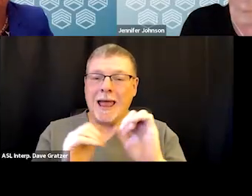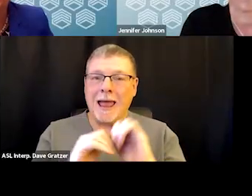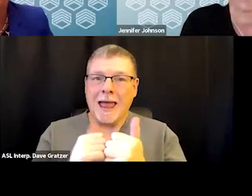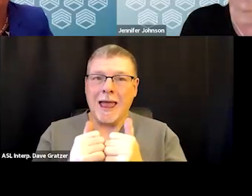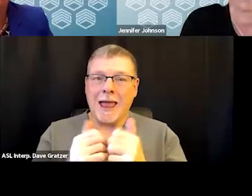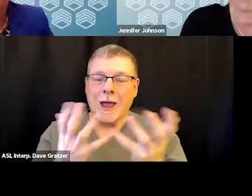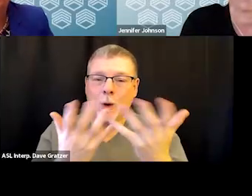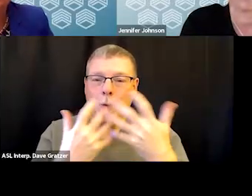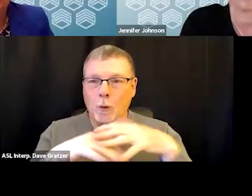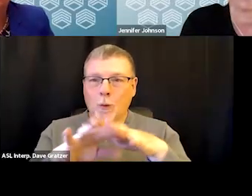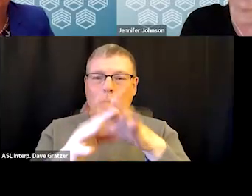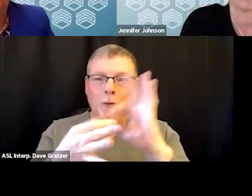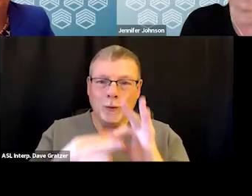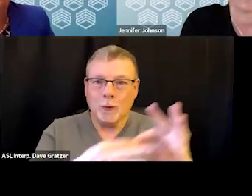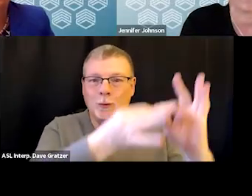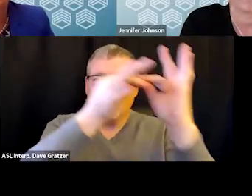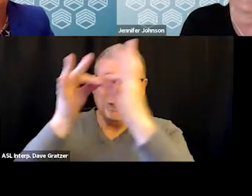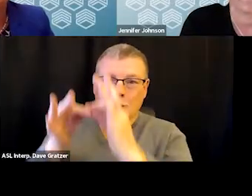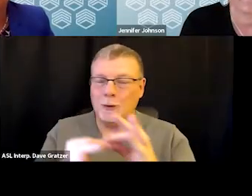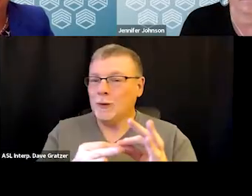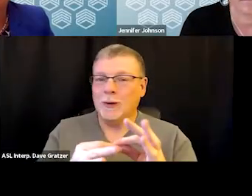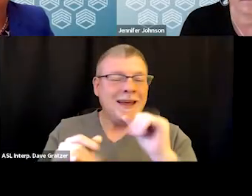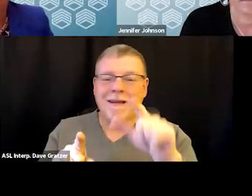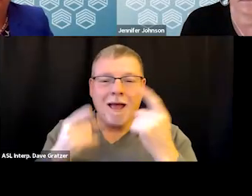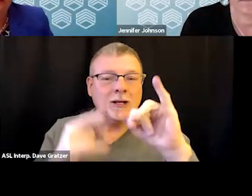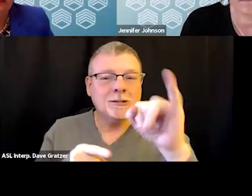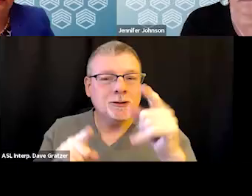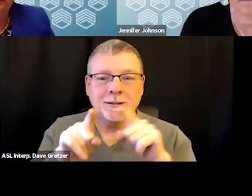interrelated, that it's not a comorbidity, it's polymorbidity.